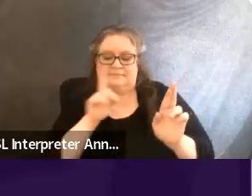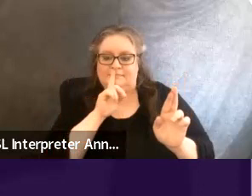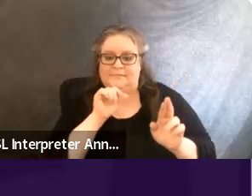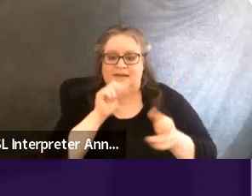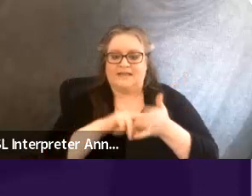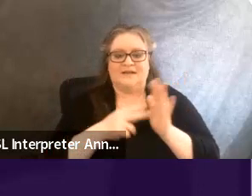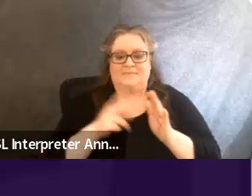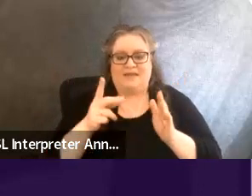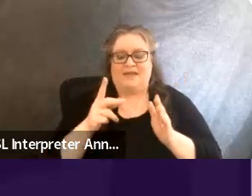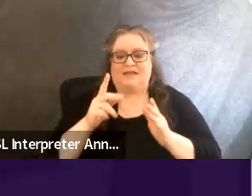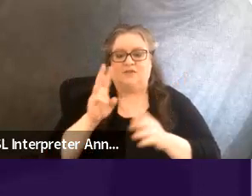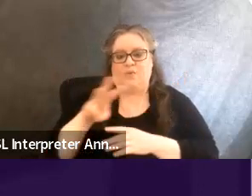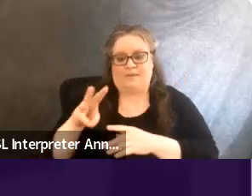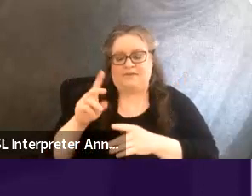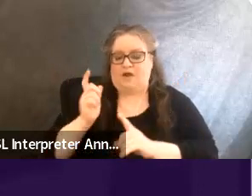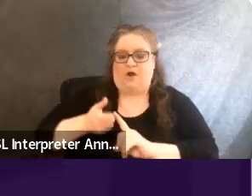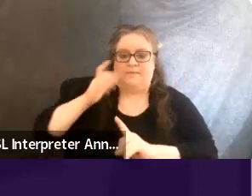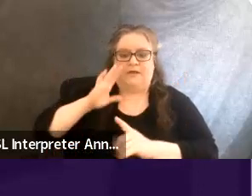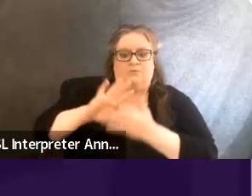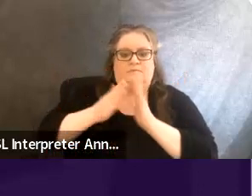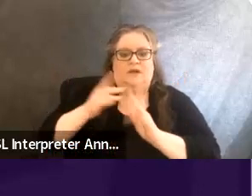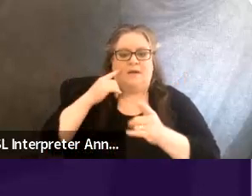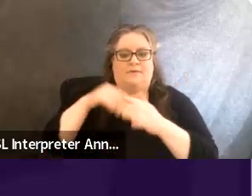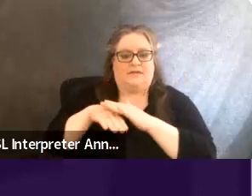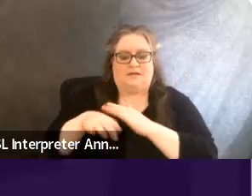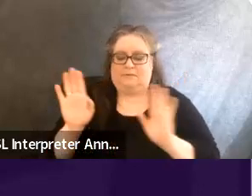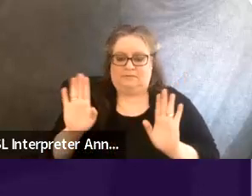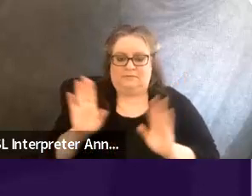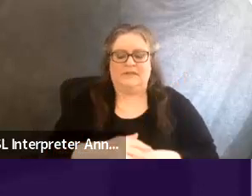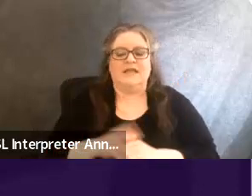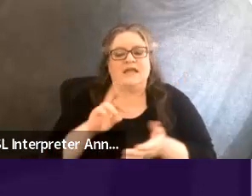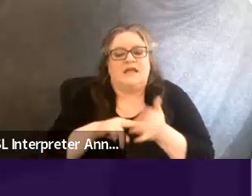is automatically going to be accessible. It just means that it has passed